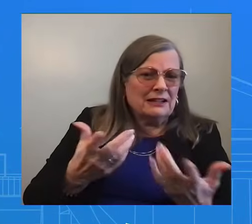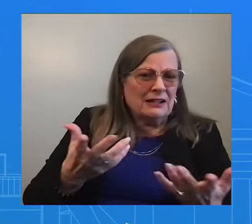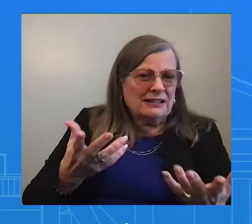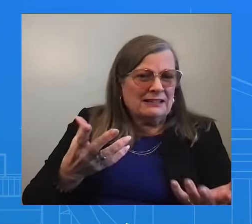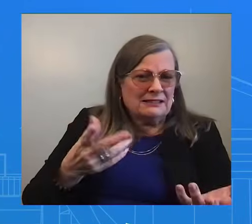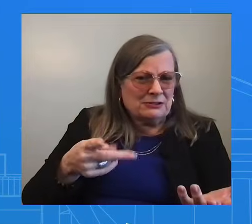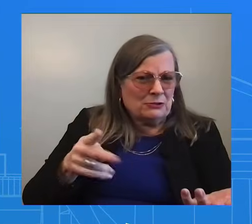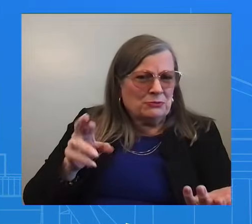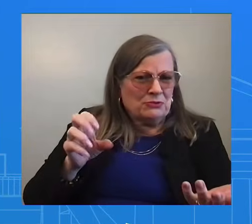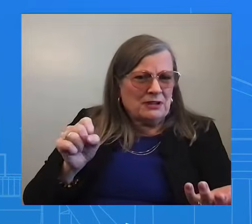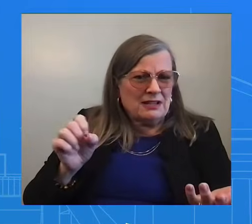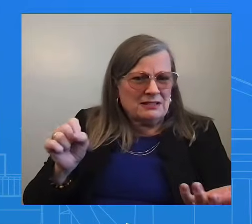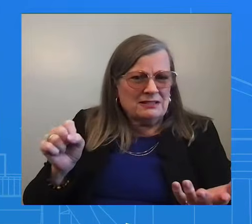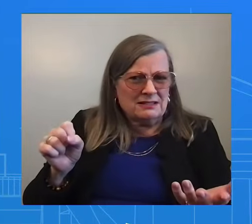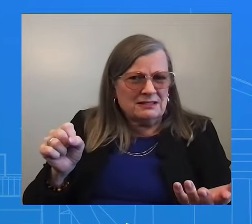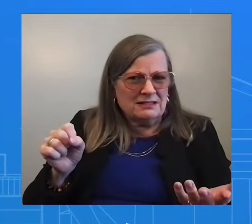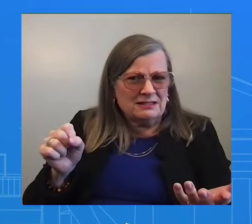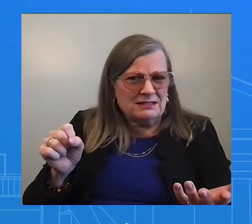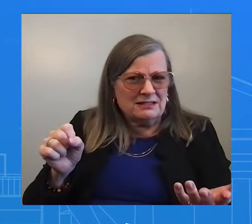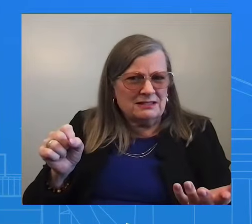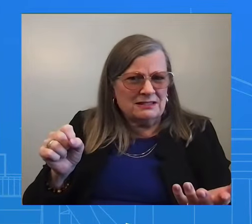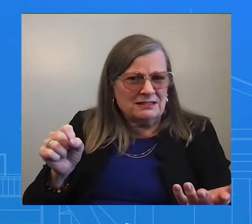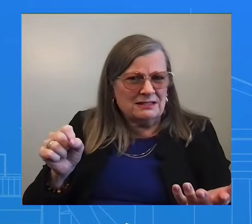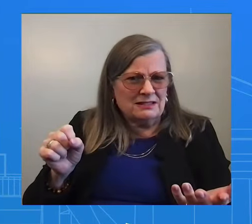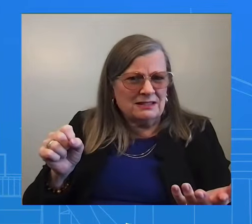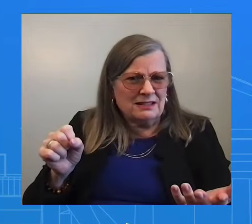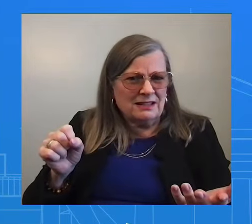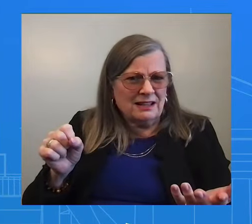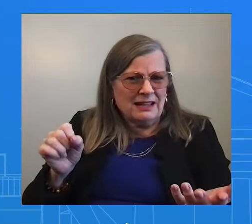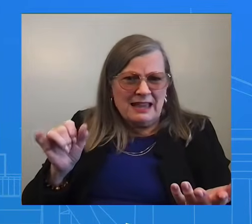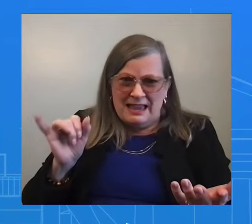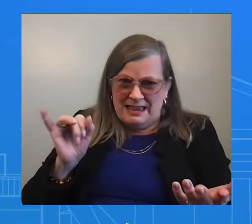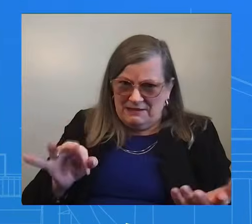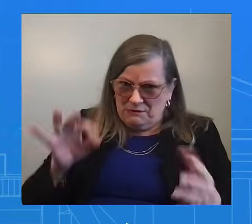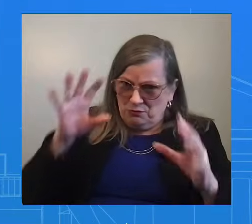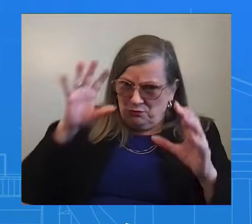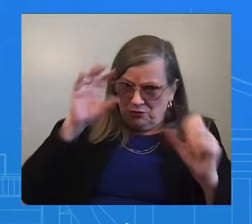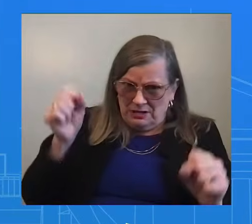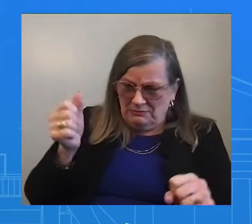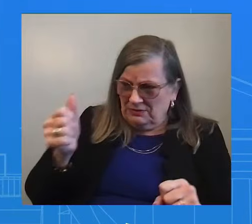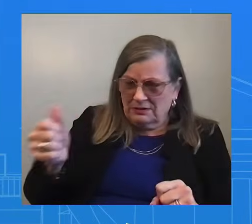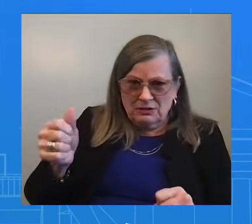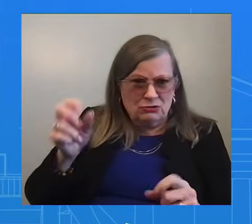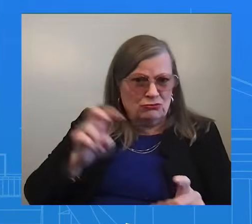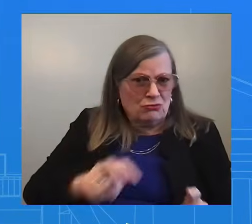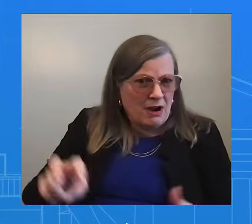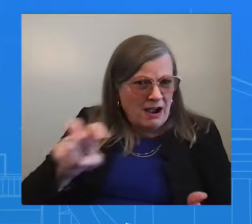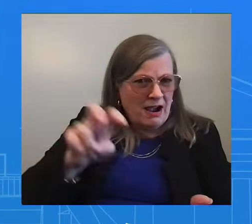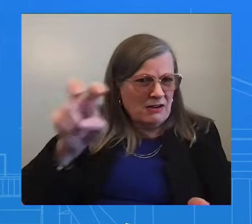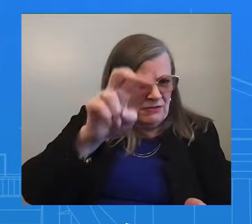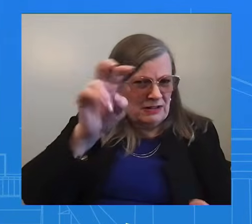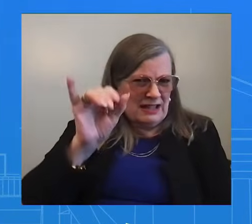Ms. Jean-Pierre: Look, I think that anytime the President travels and is in front of the American people, he does that. He did that in Wisconsin when he talked about Bidenomics.